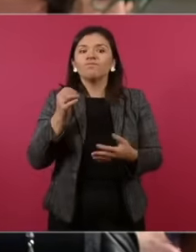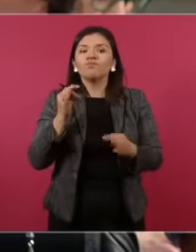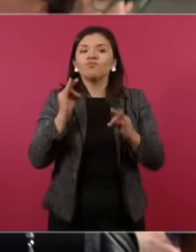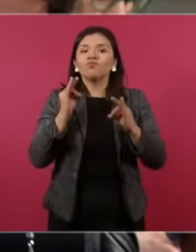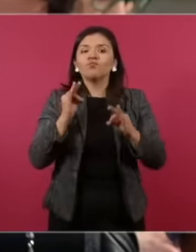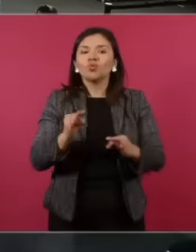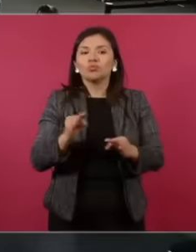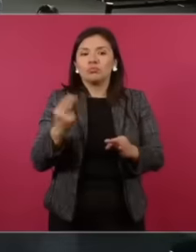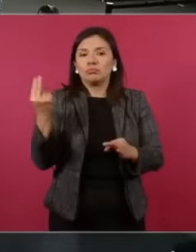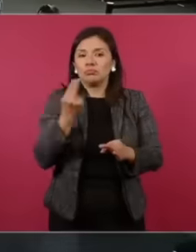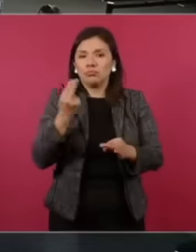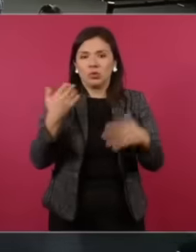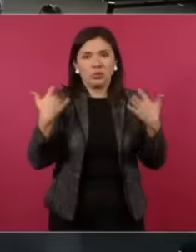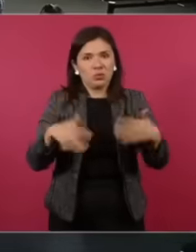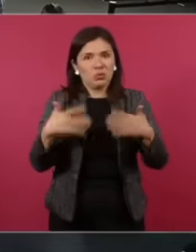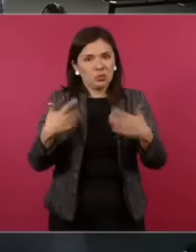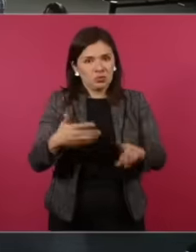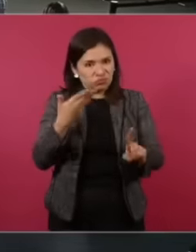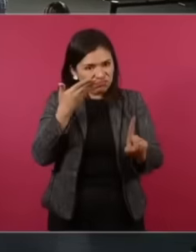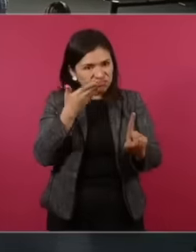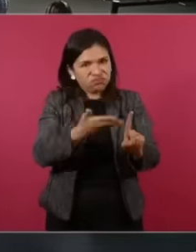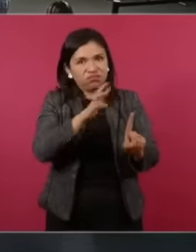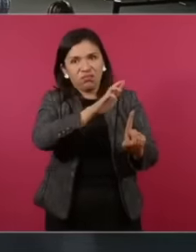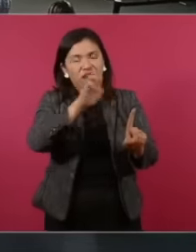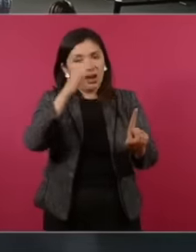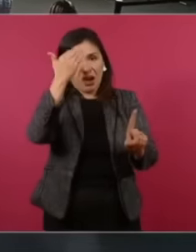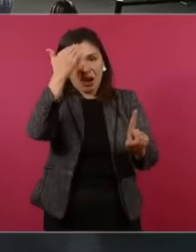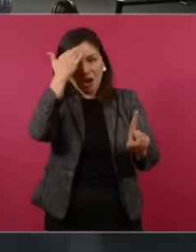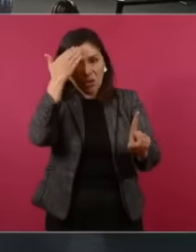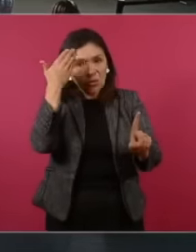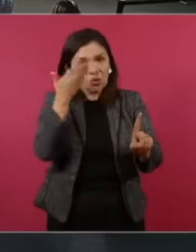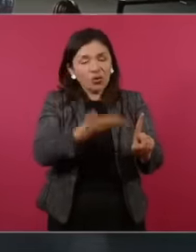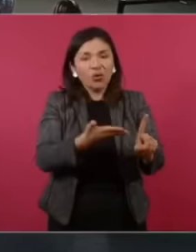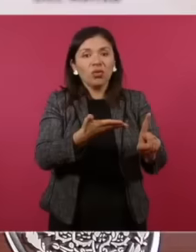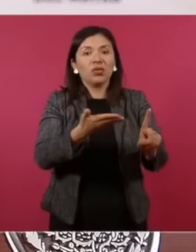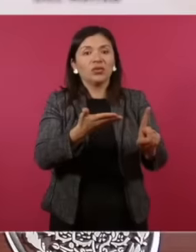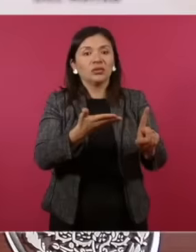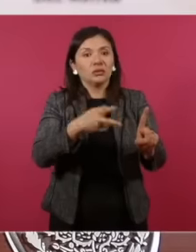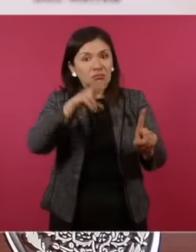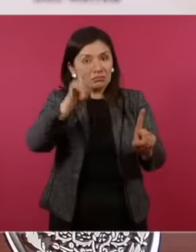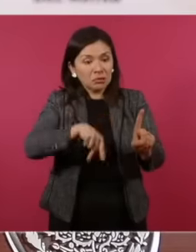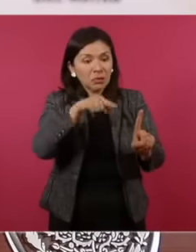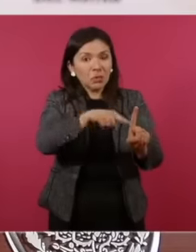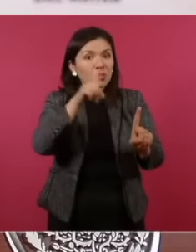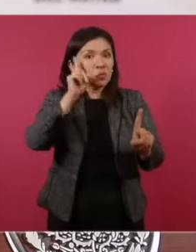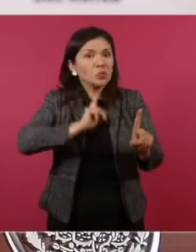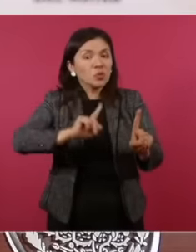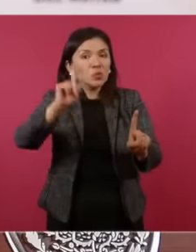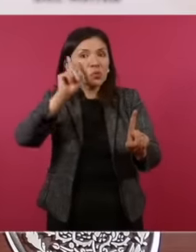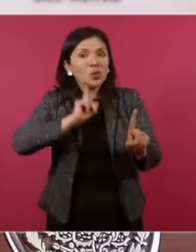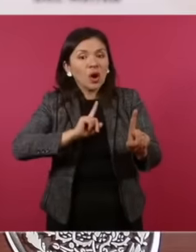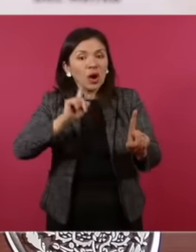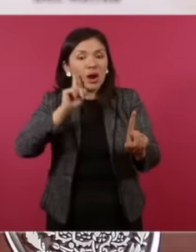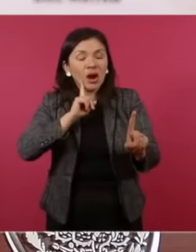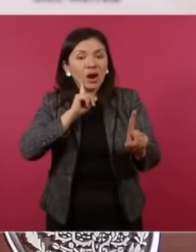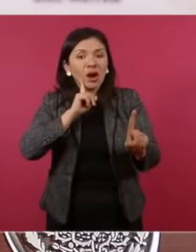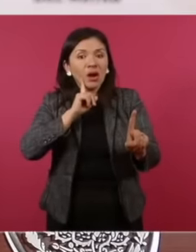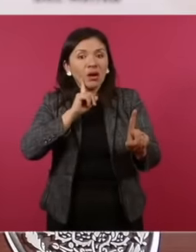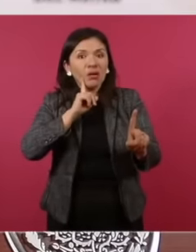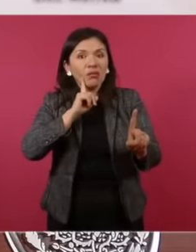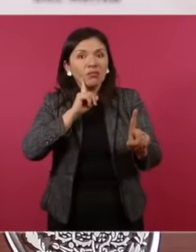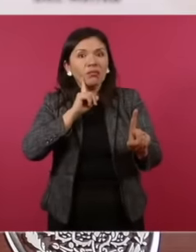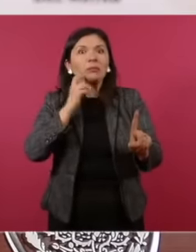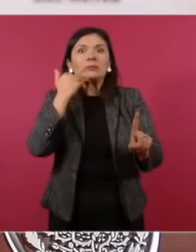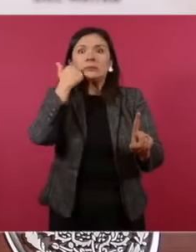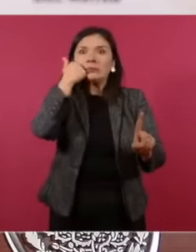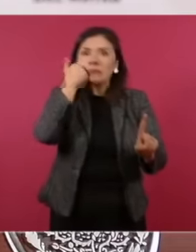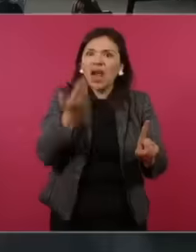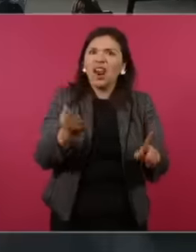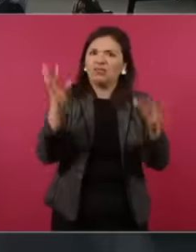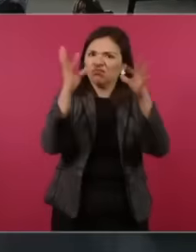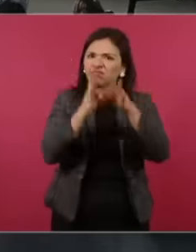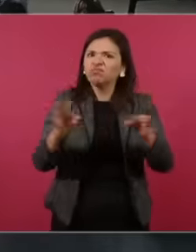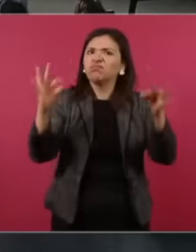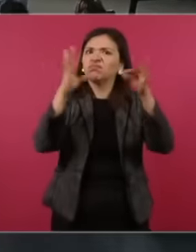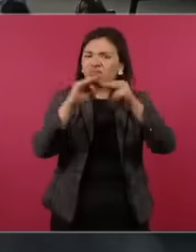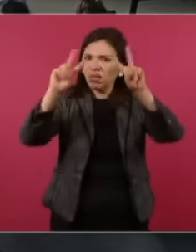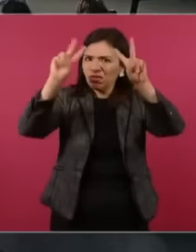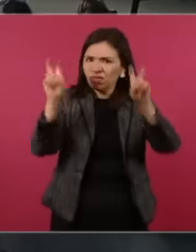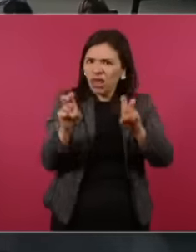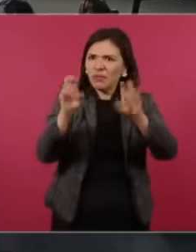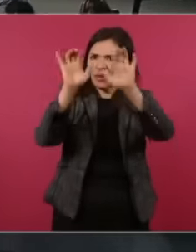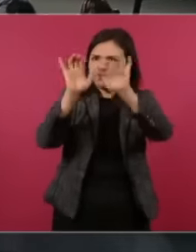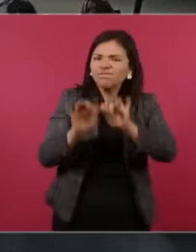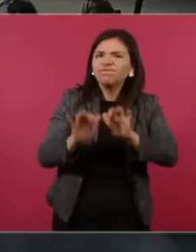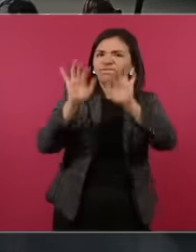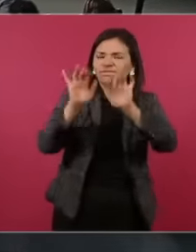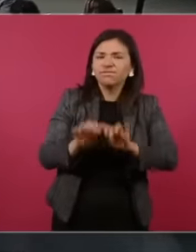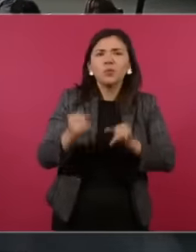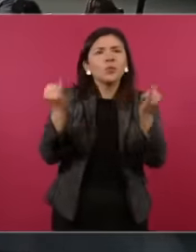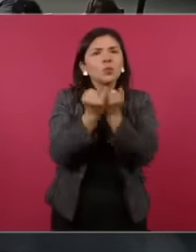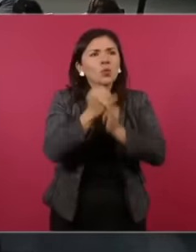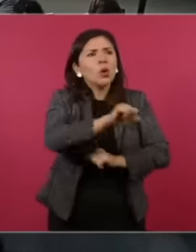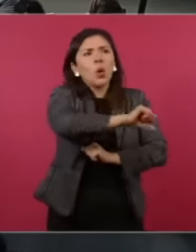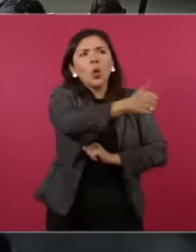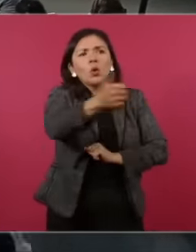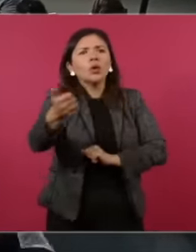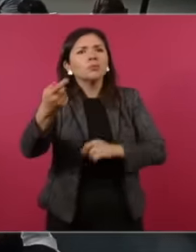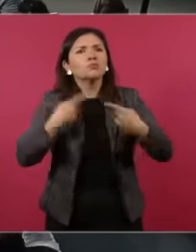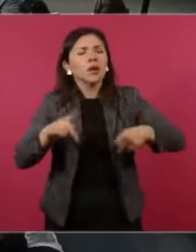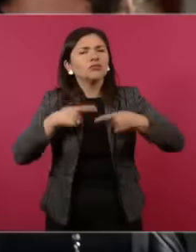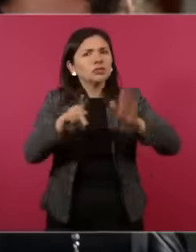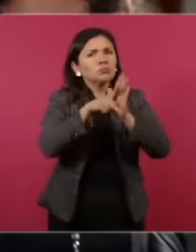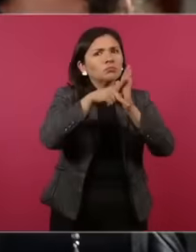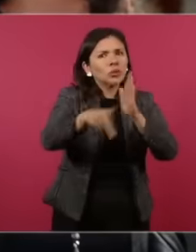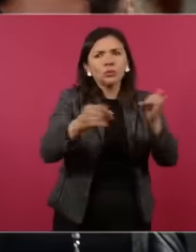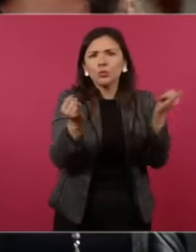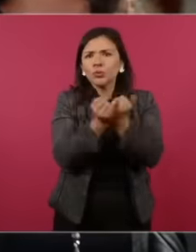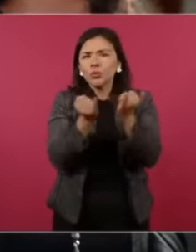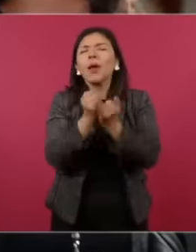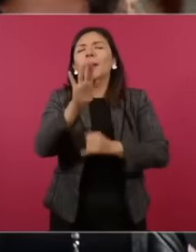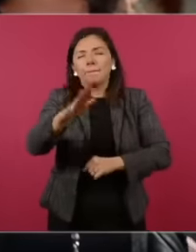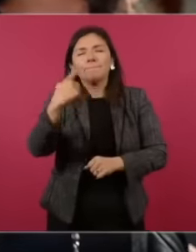recognize that she has been discussing the issue and so other journalists notice that it is not